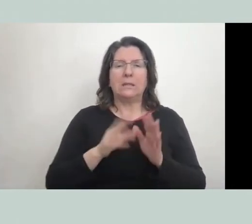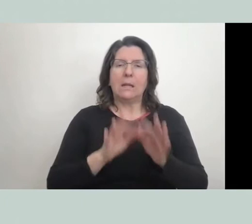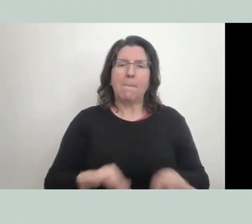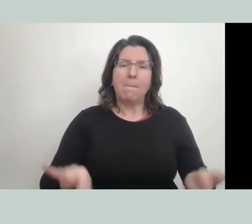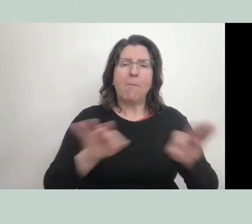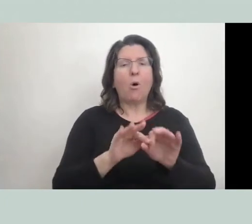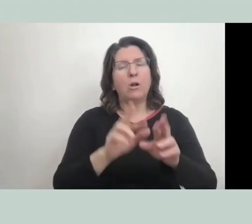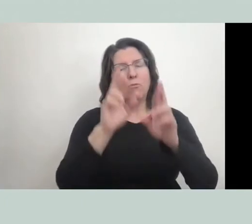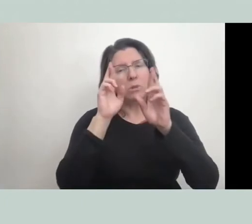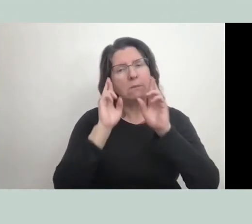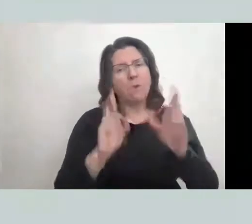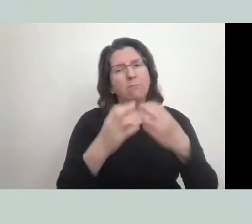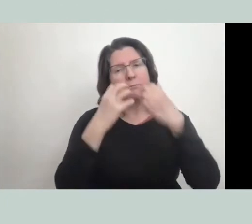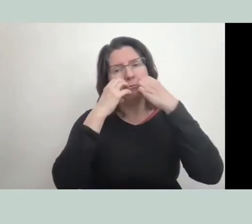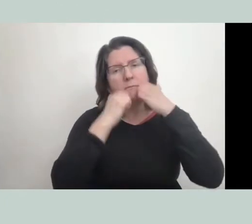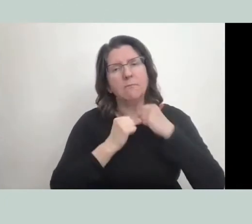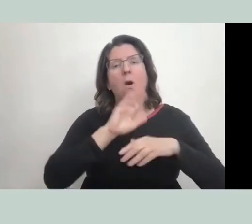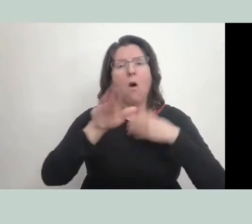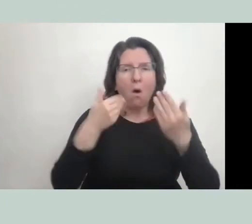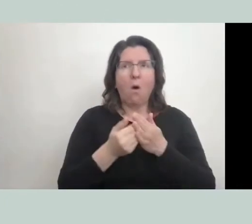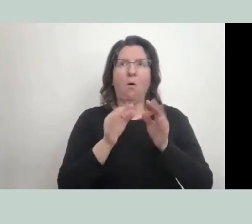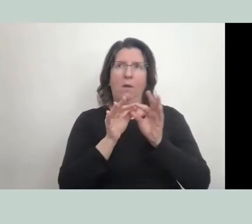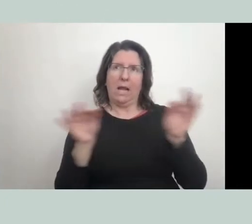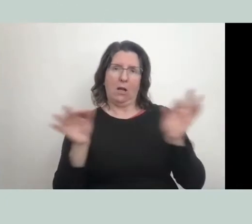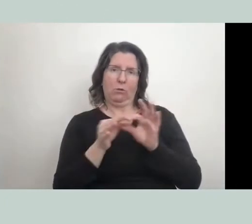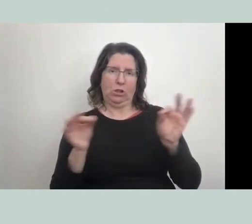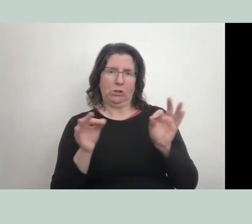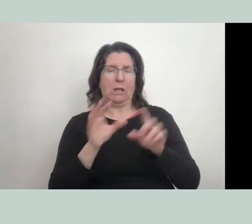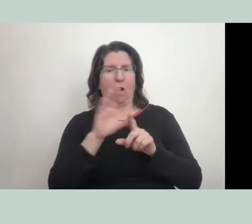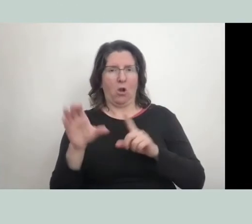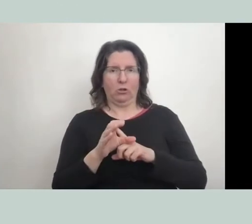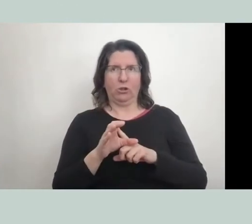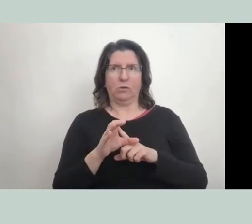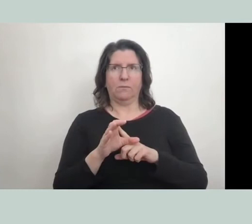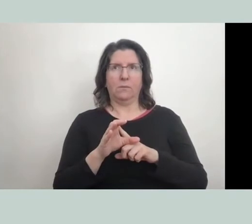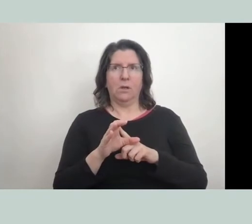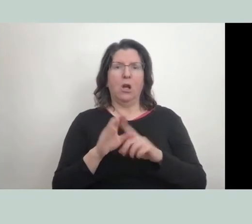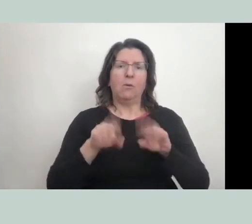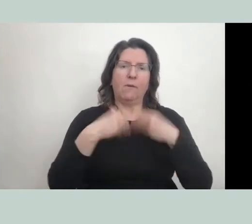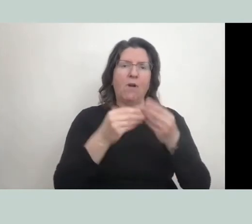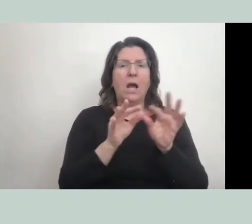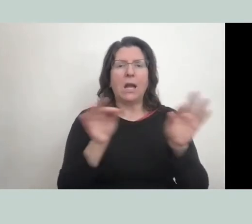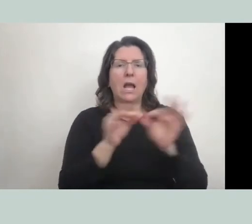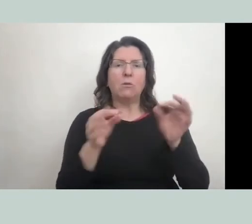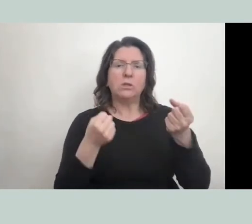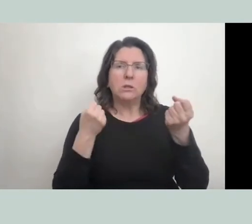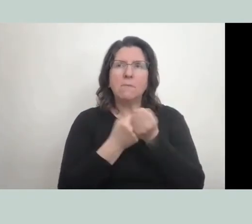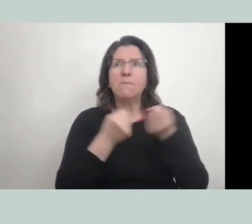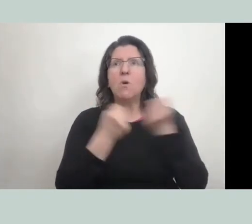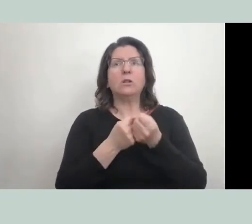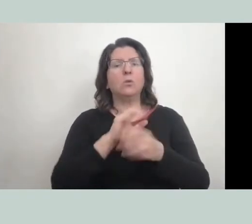It's very important that we recognize and respect all the languages and cultures of your students' countries of origin.